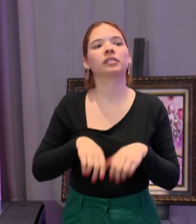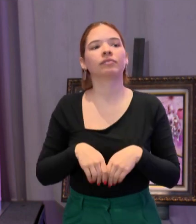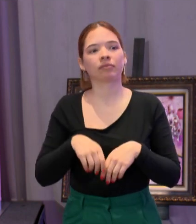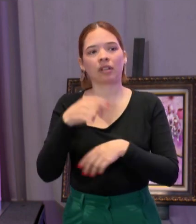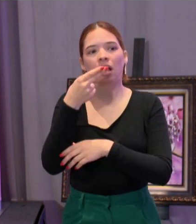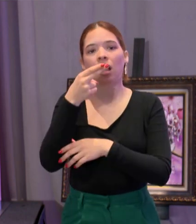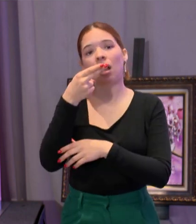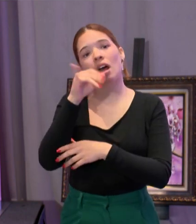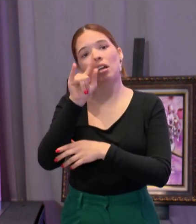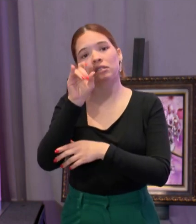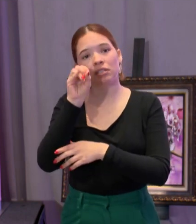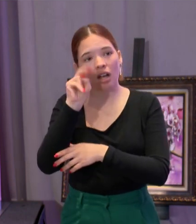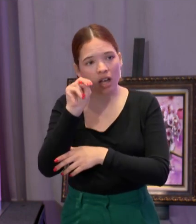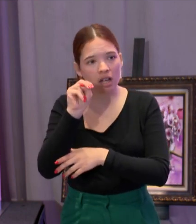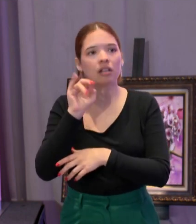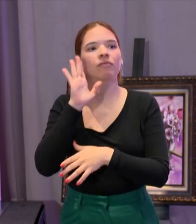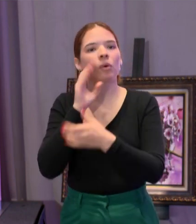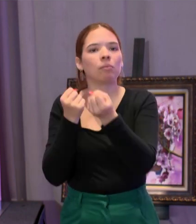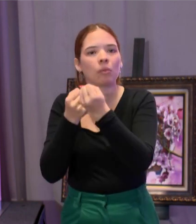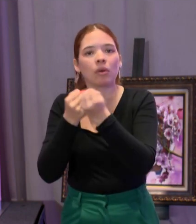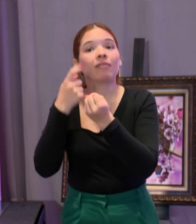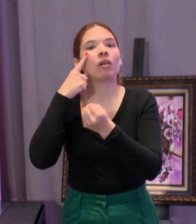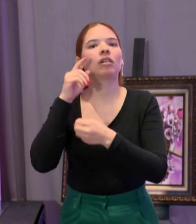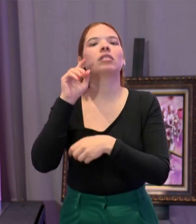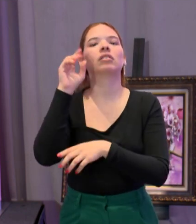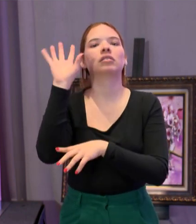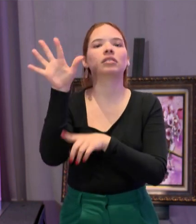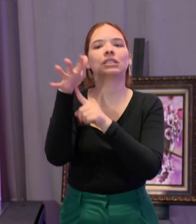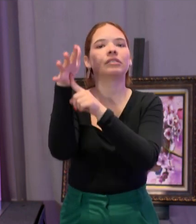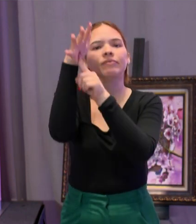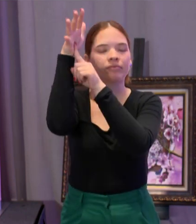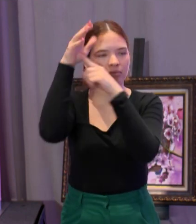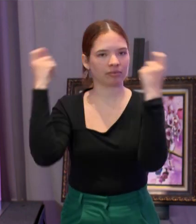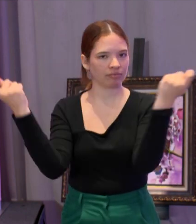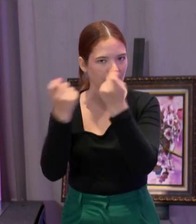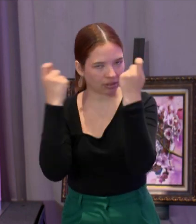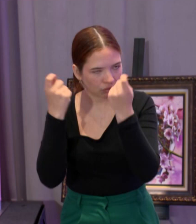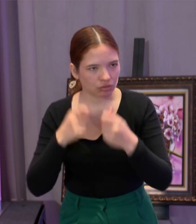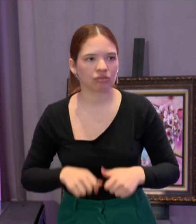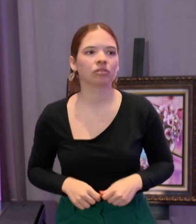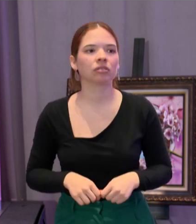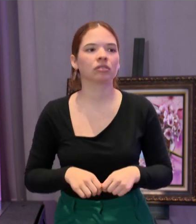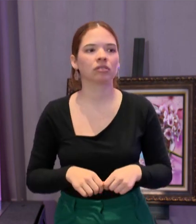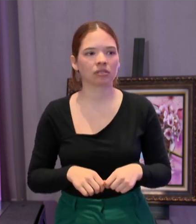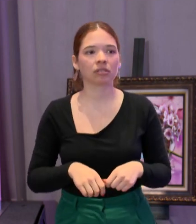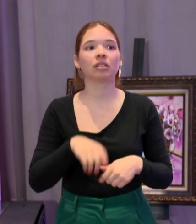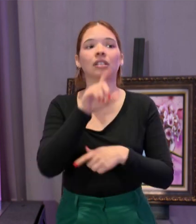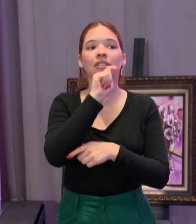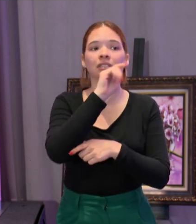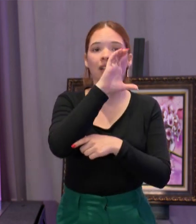HILTON, PRESENTING SPONSOR FOR THE KITE FESTIVAL.